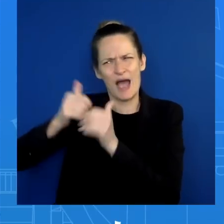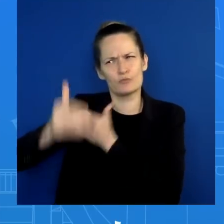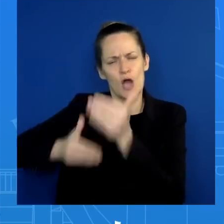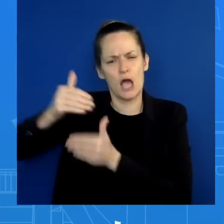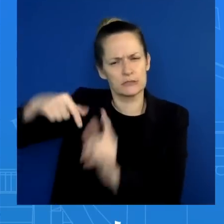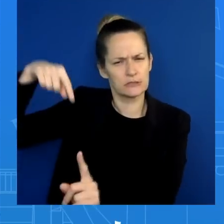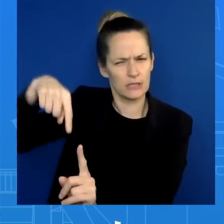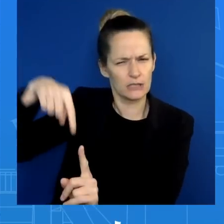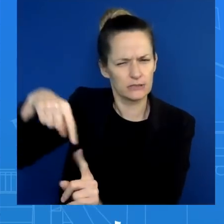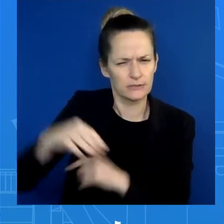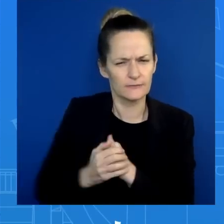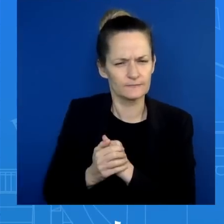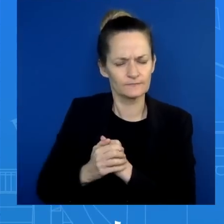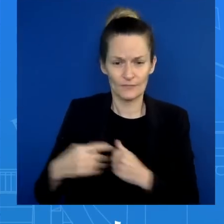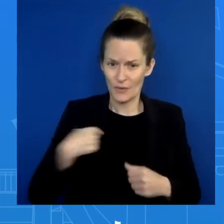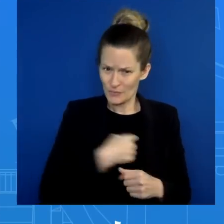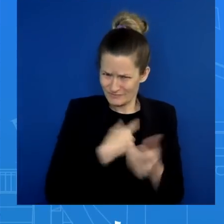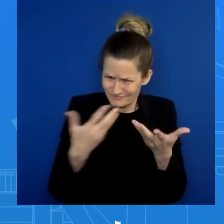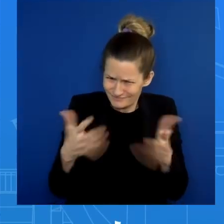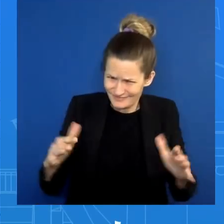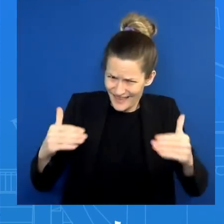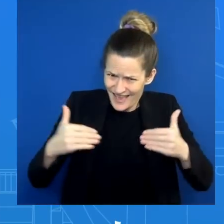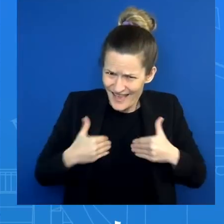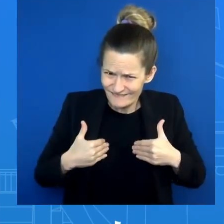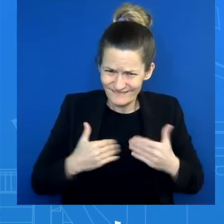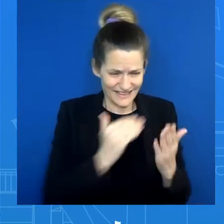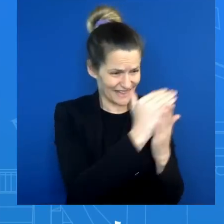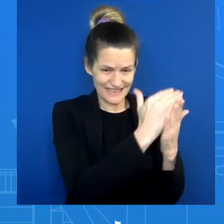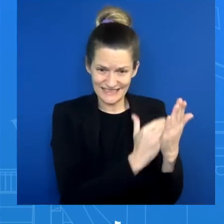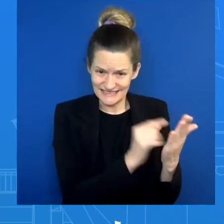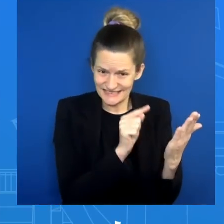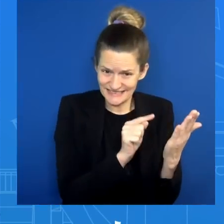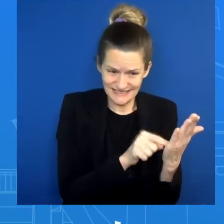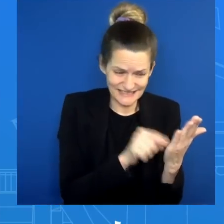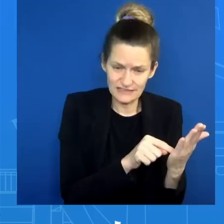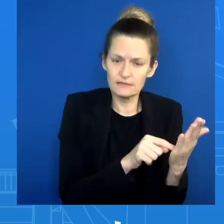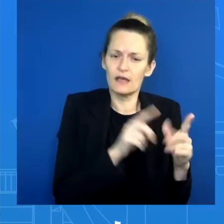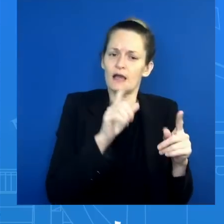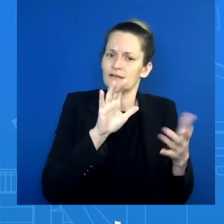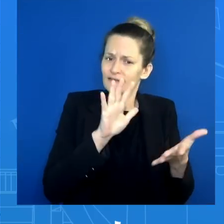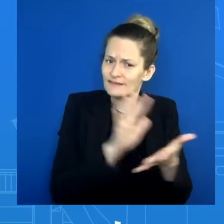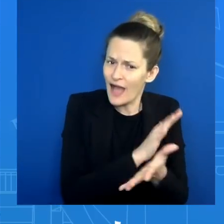And so this is, again, incredibly important. We will continue to tell people to go to the website